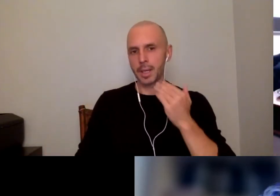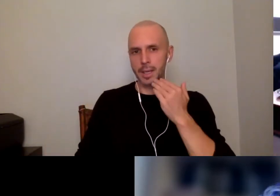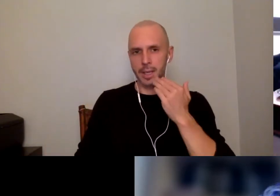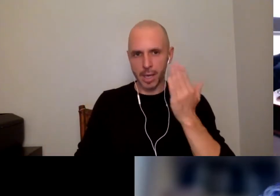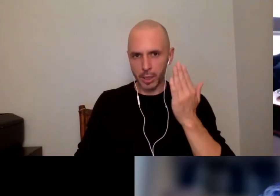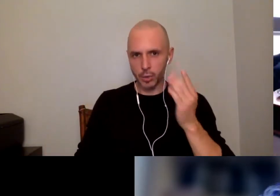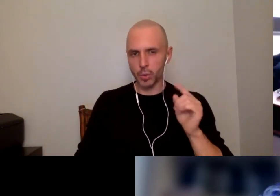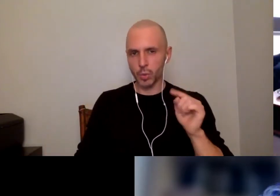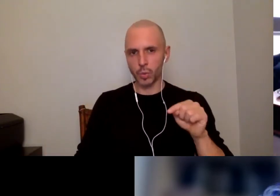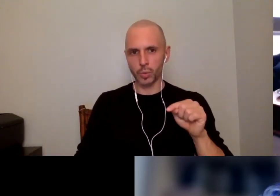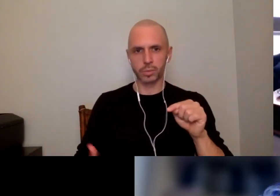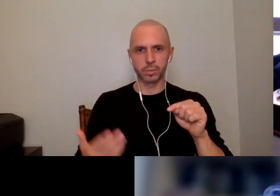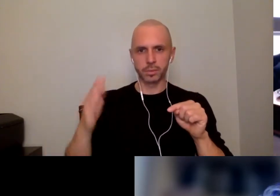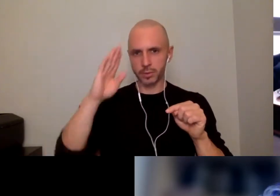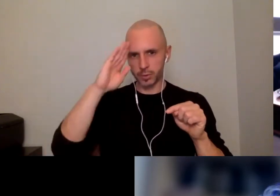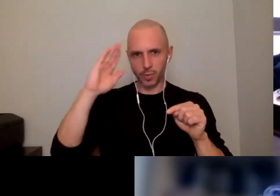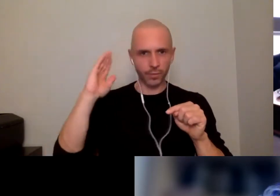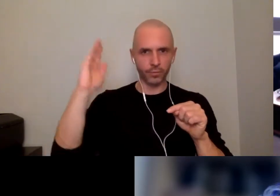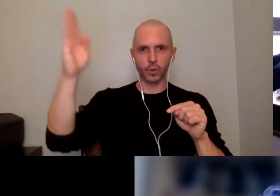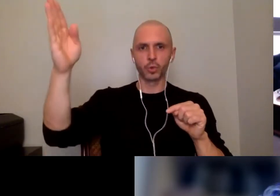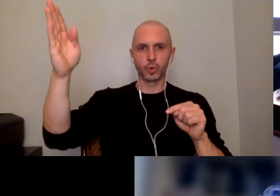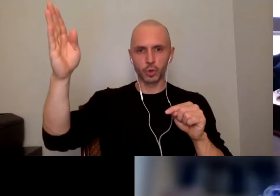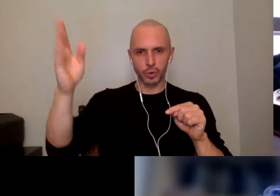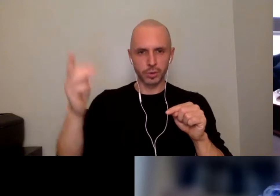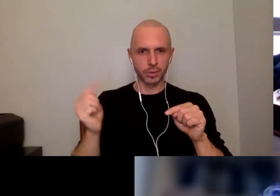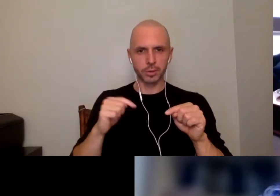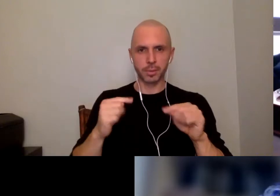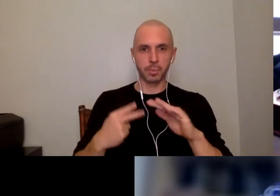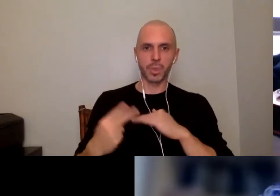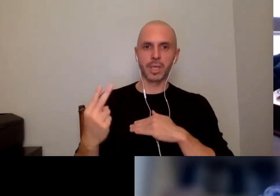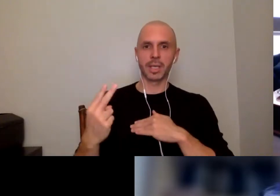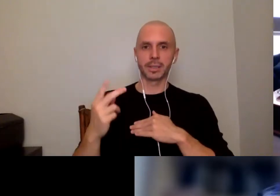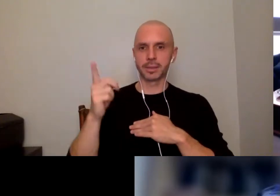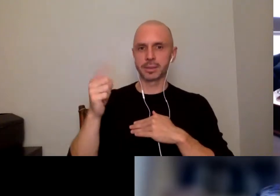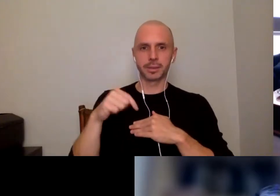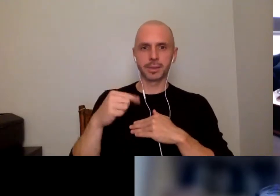is i always think what is the avant-garde where is it going but anyways but i just want to show